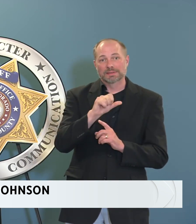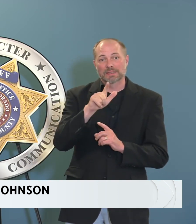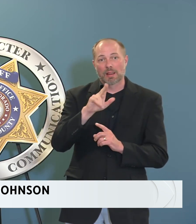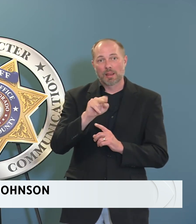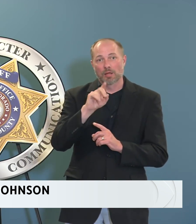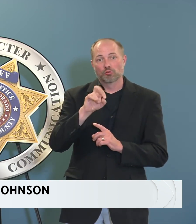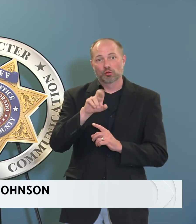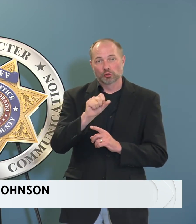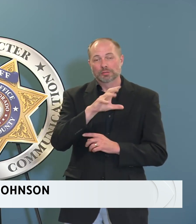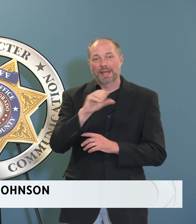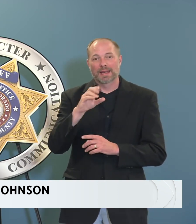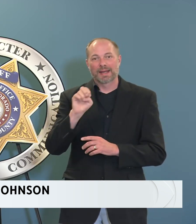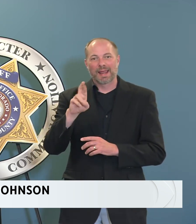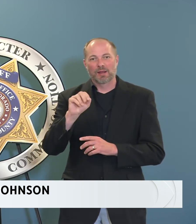COUNTY SHERIFF'S OFFICE. TWO